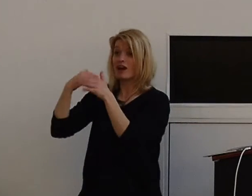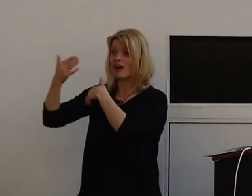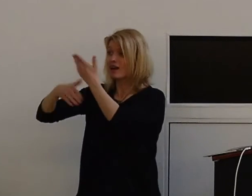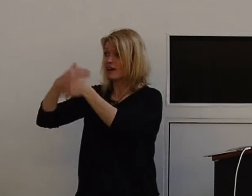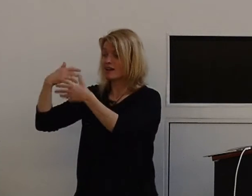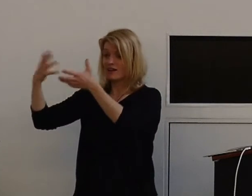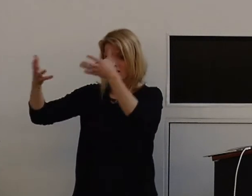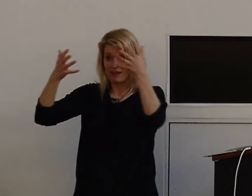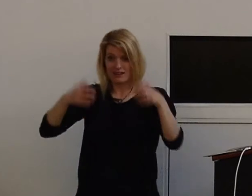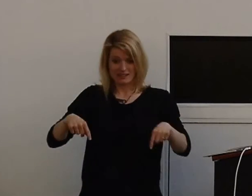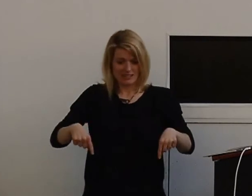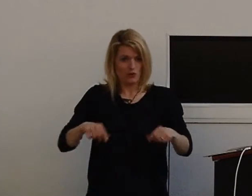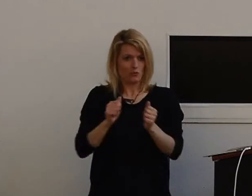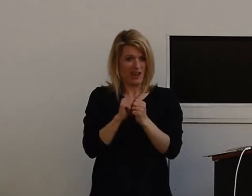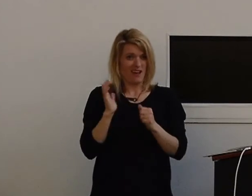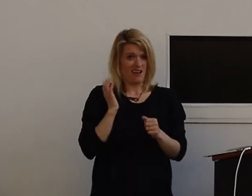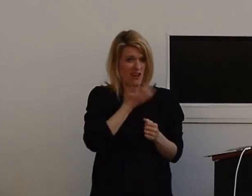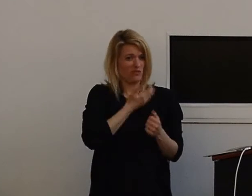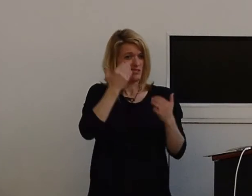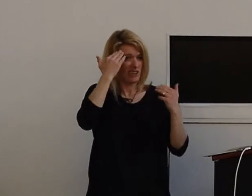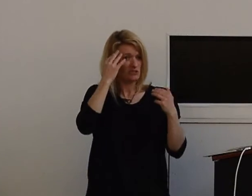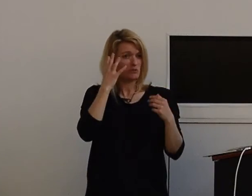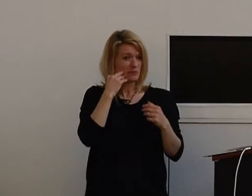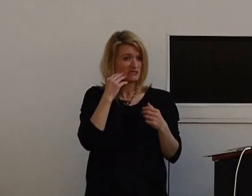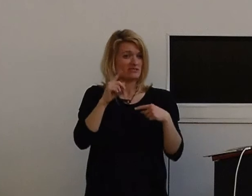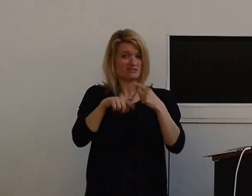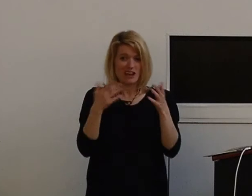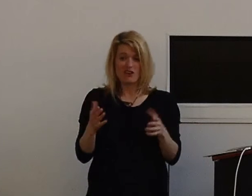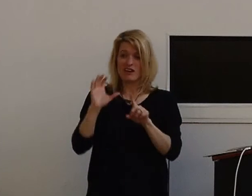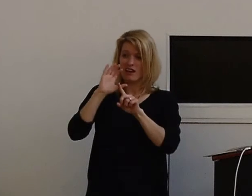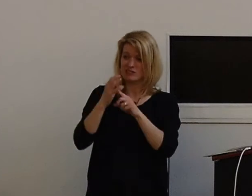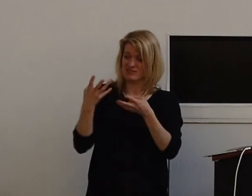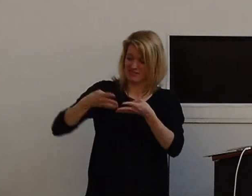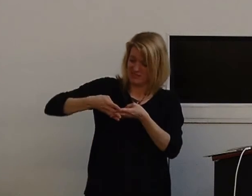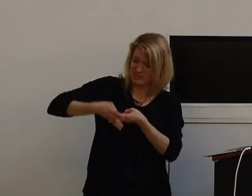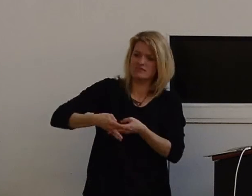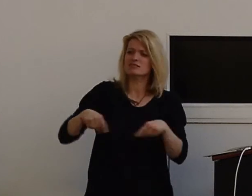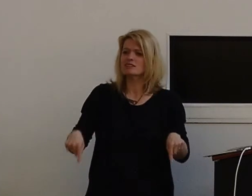With the knowledge we developed in this process, we can come back here and use our knowledge,